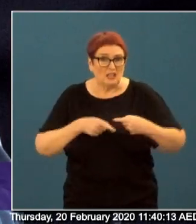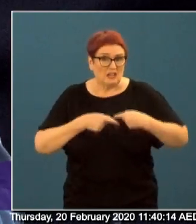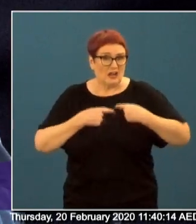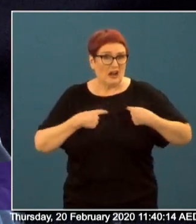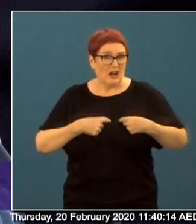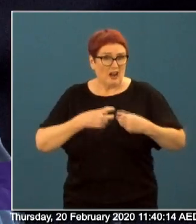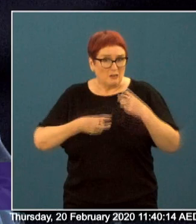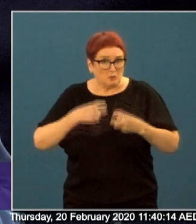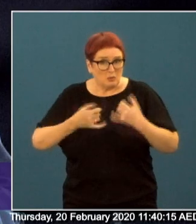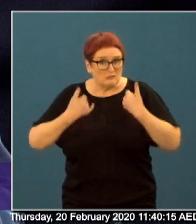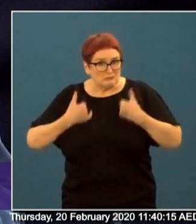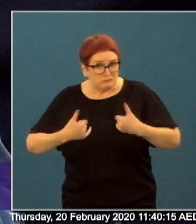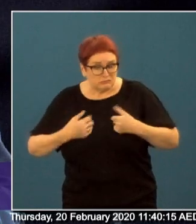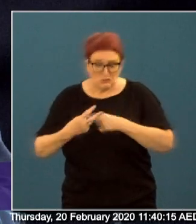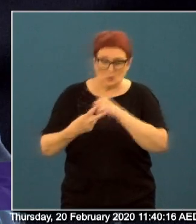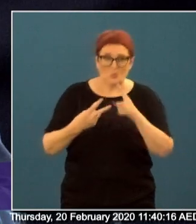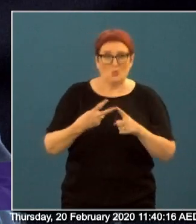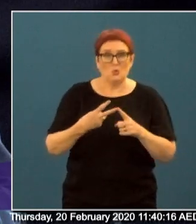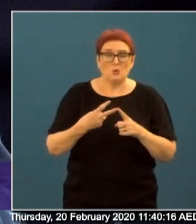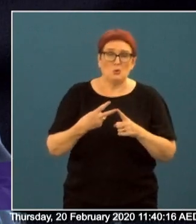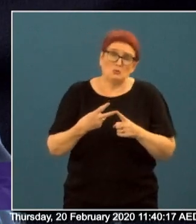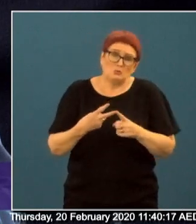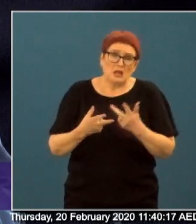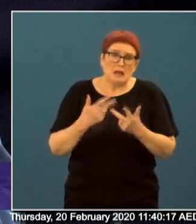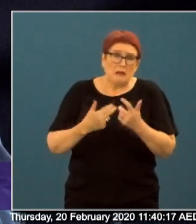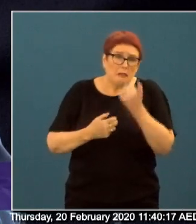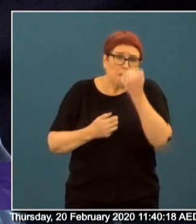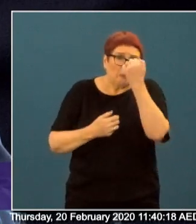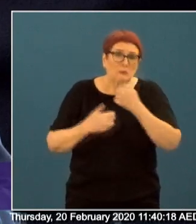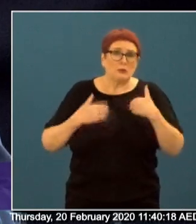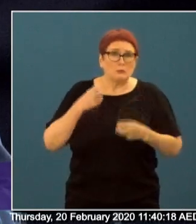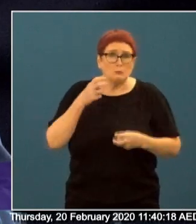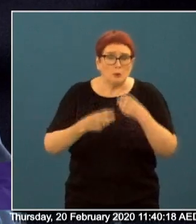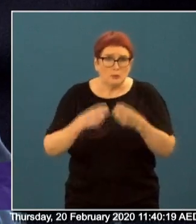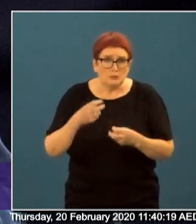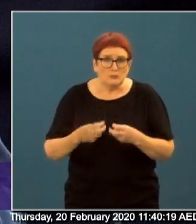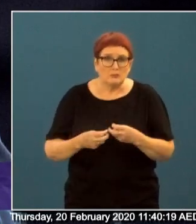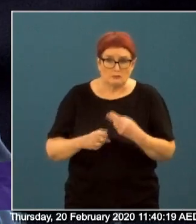through to something which may seem relatively trivial yet might be significant for a person,